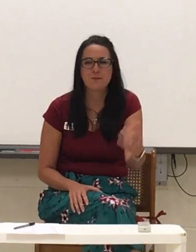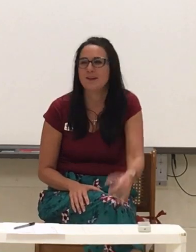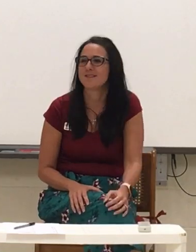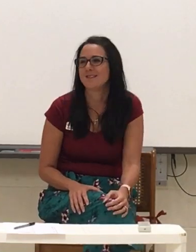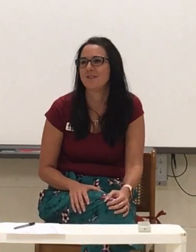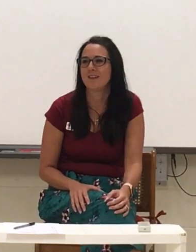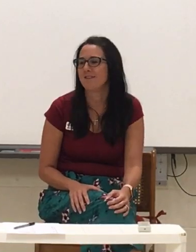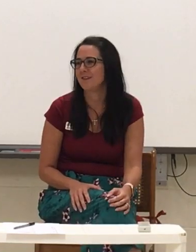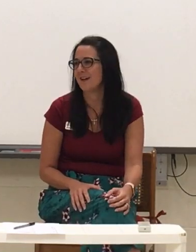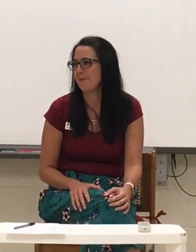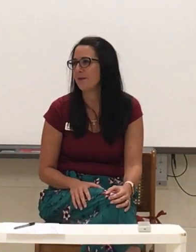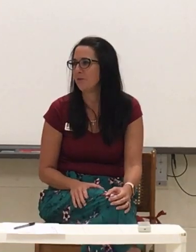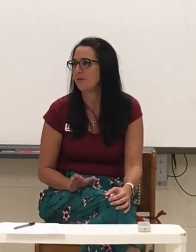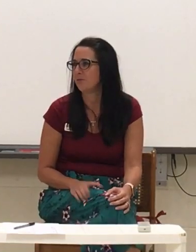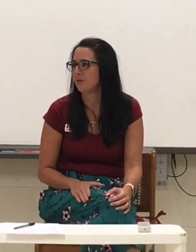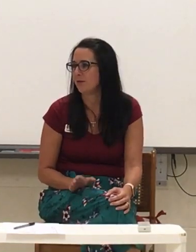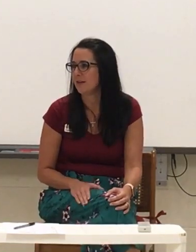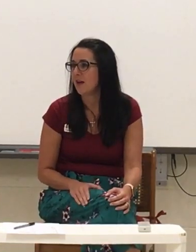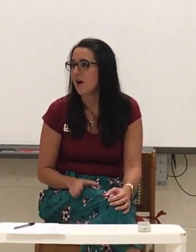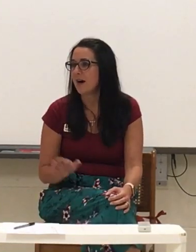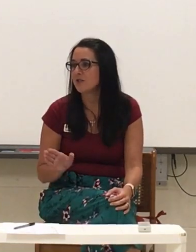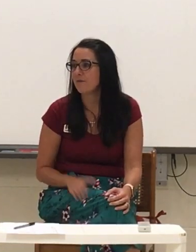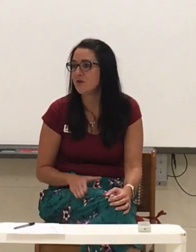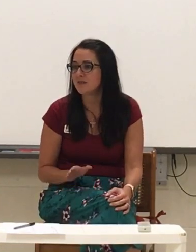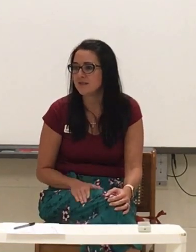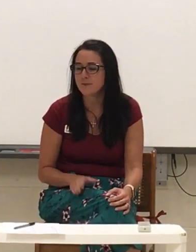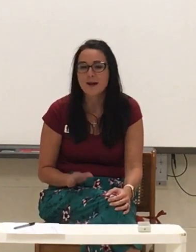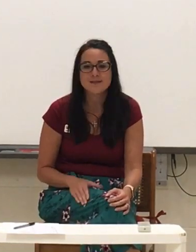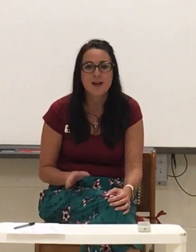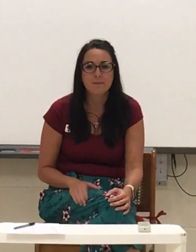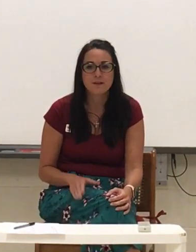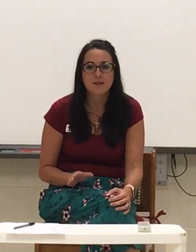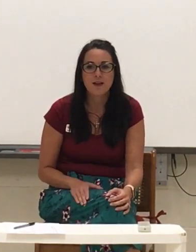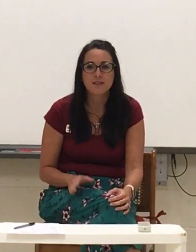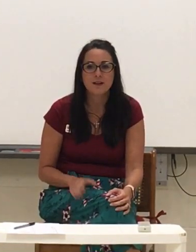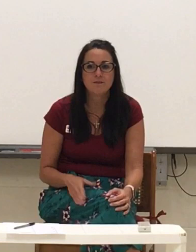necessarily every time all right so if you see somebody slap in their leg and